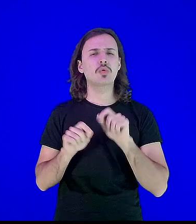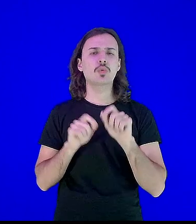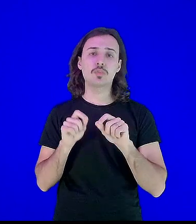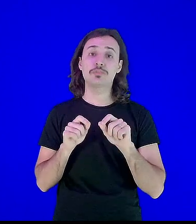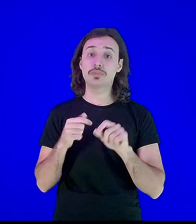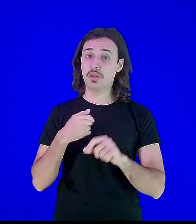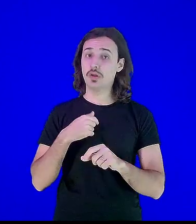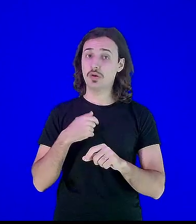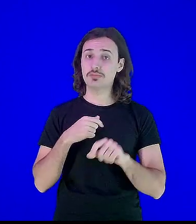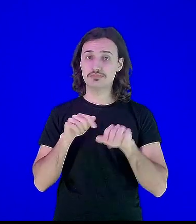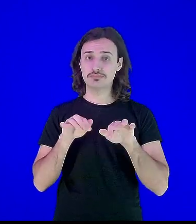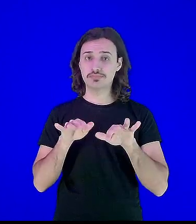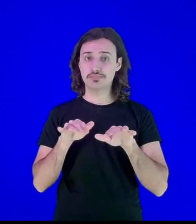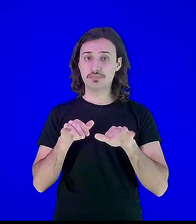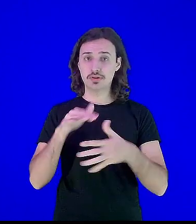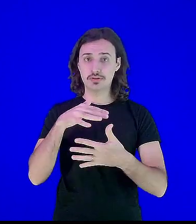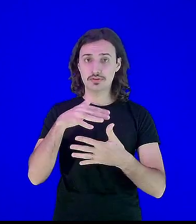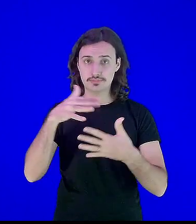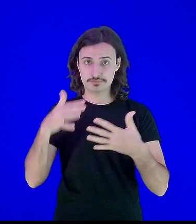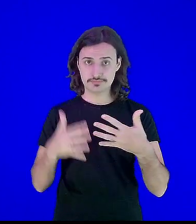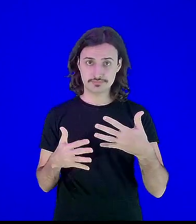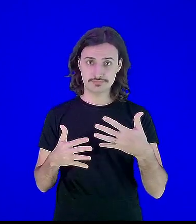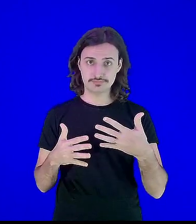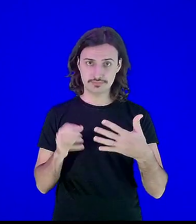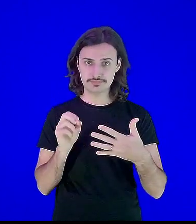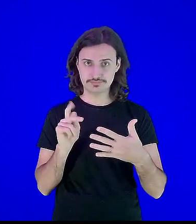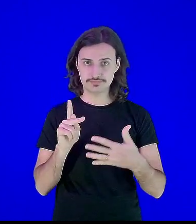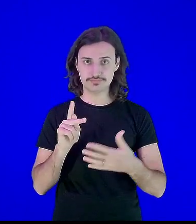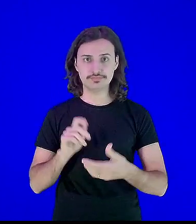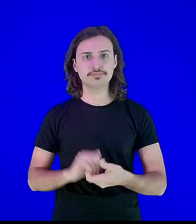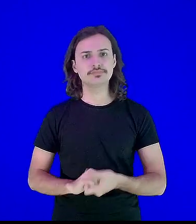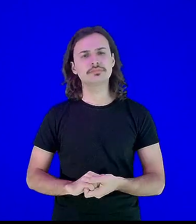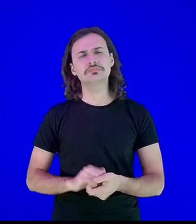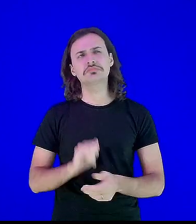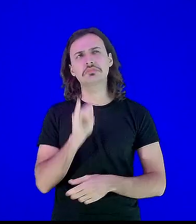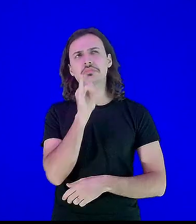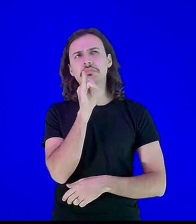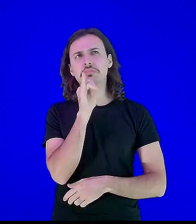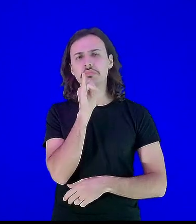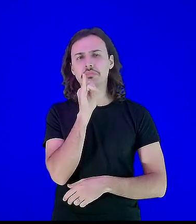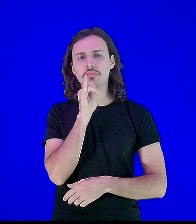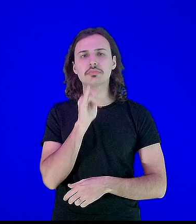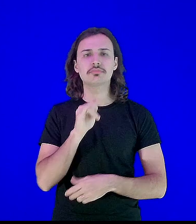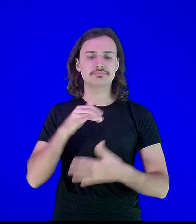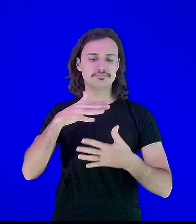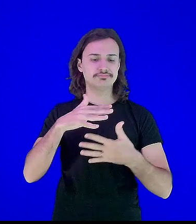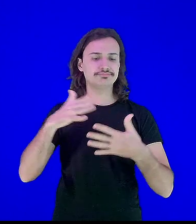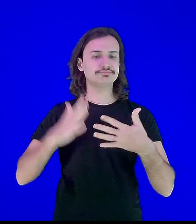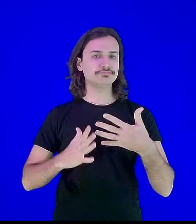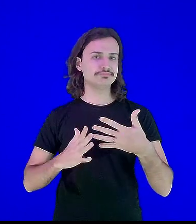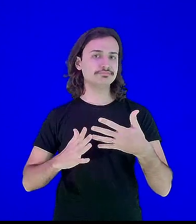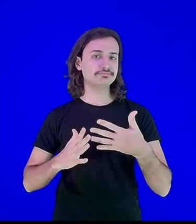so, let's type it here first of all, I want to say "LIBRAS"